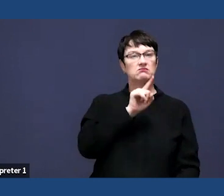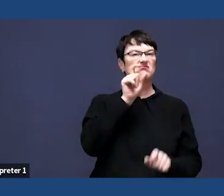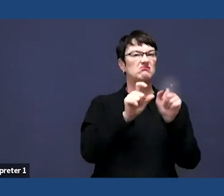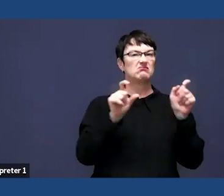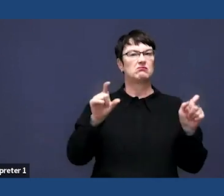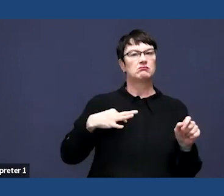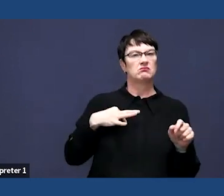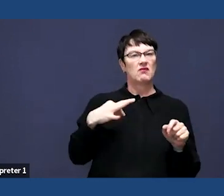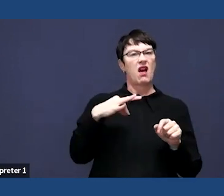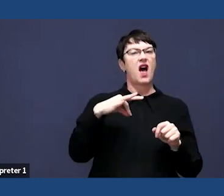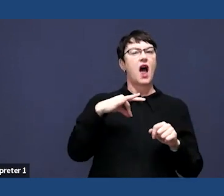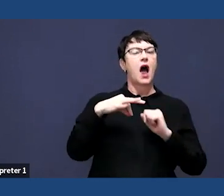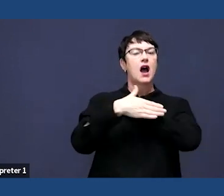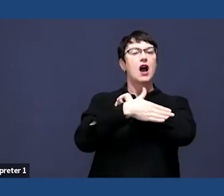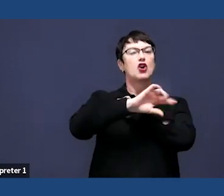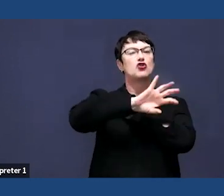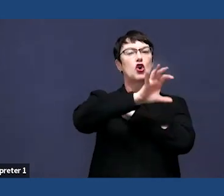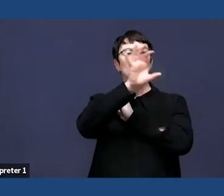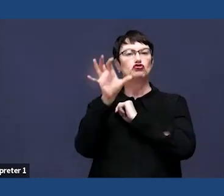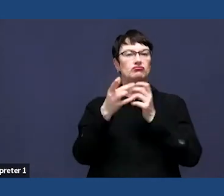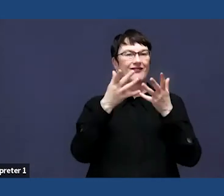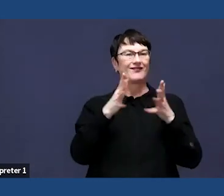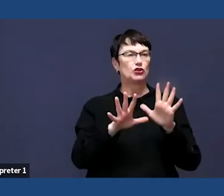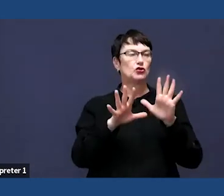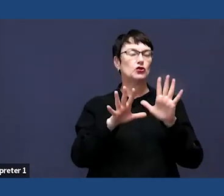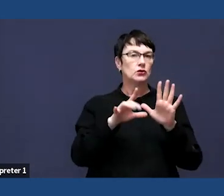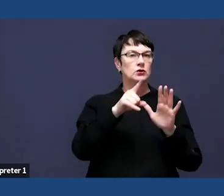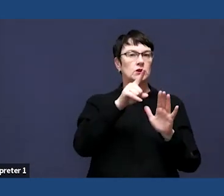It's usually related to Social Security.